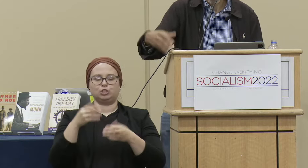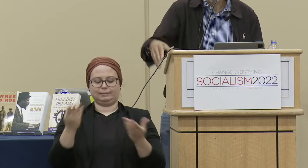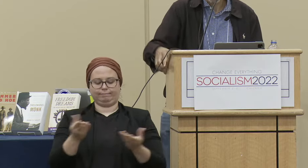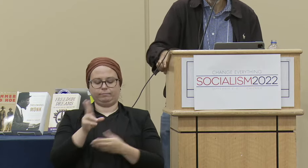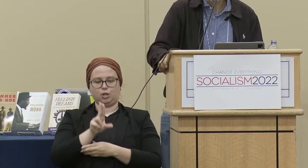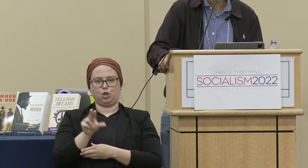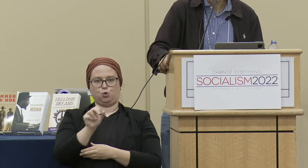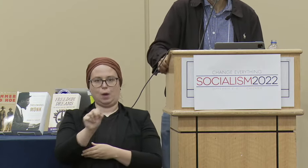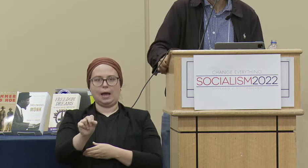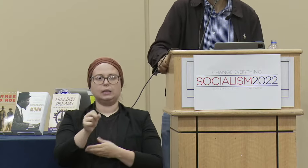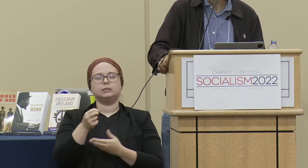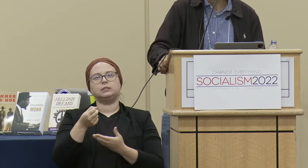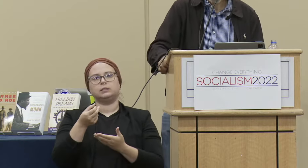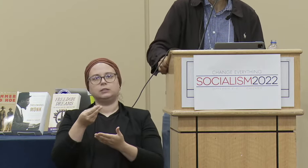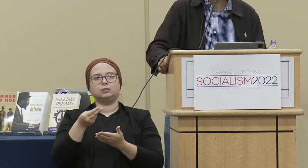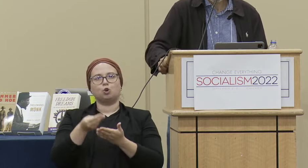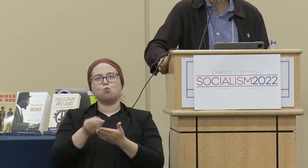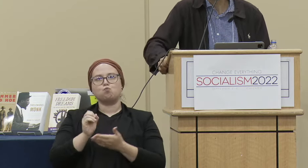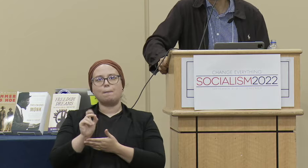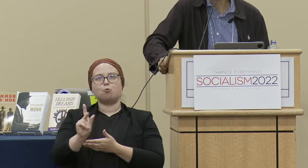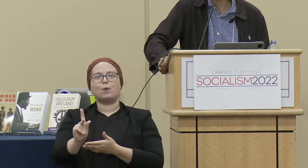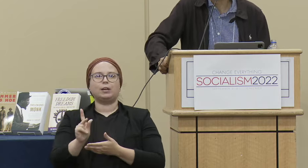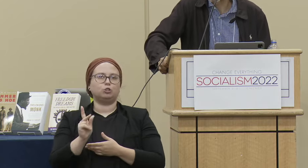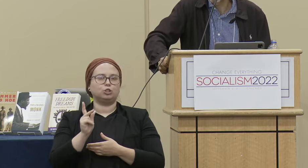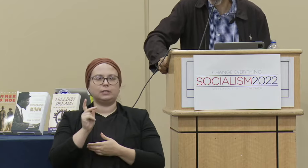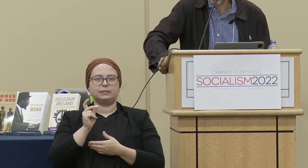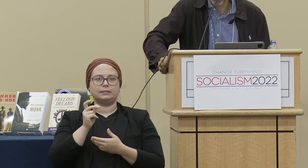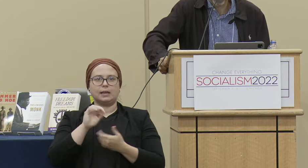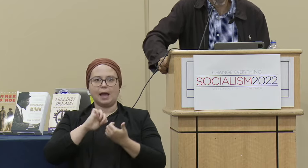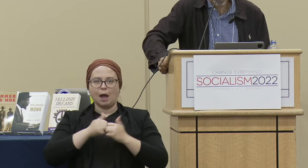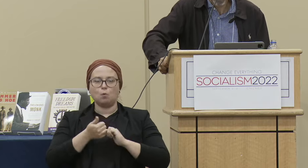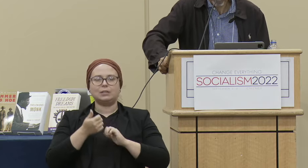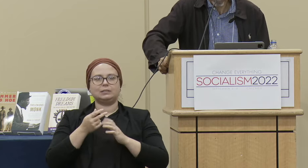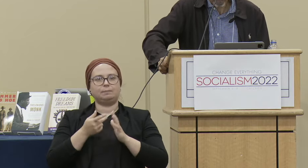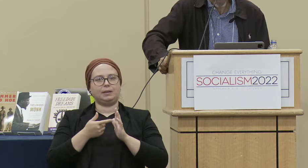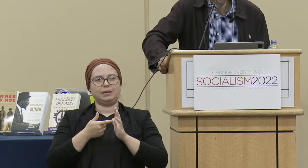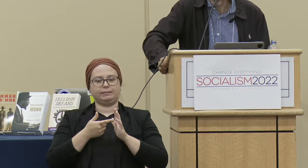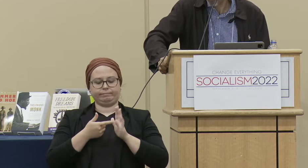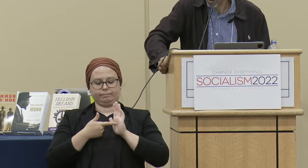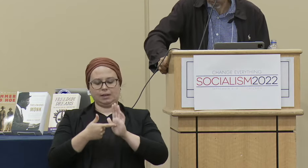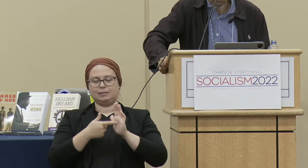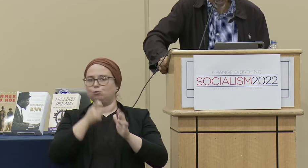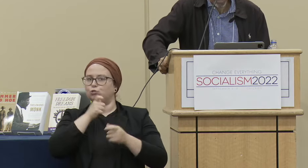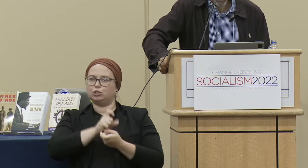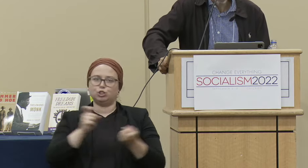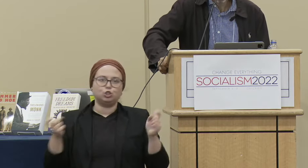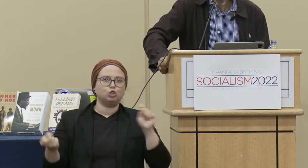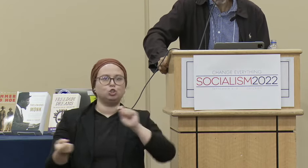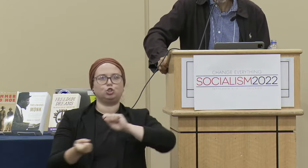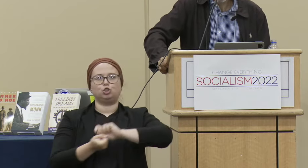its popular liberal expression in the U.S. , reparations, the way it's being kind of mapped out, does not change the terms